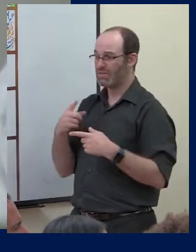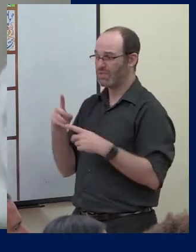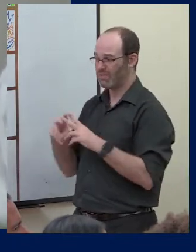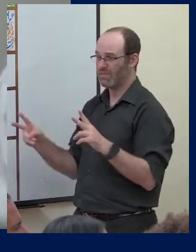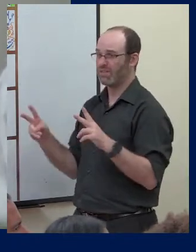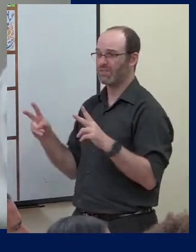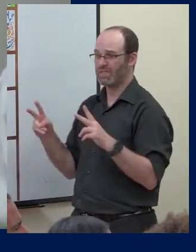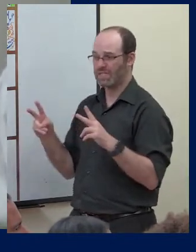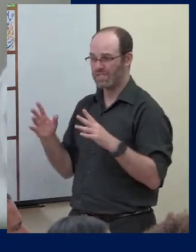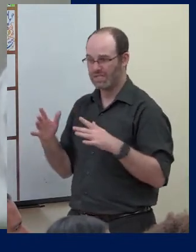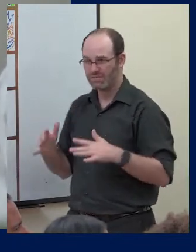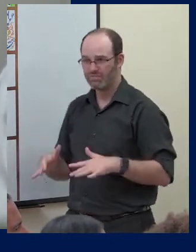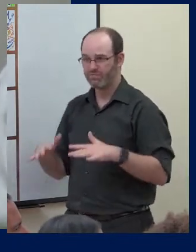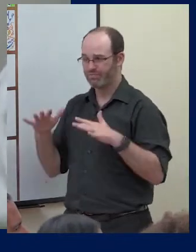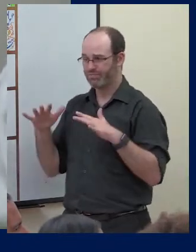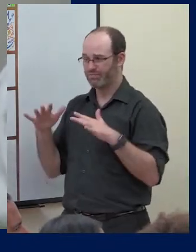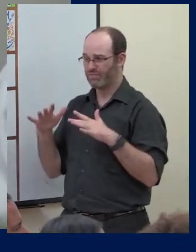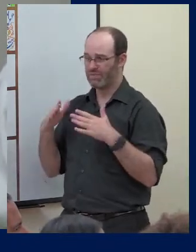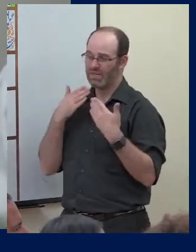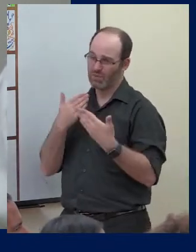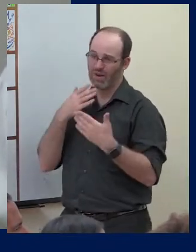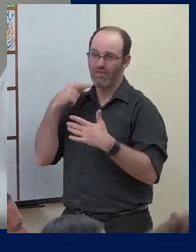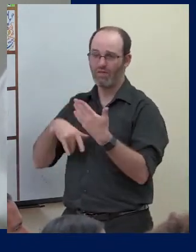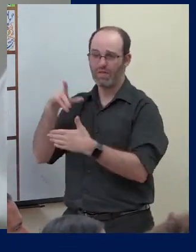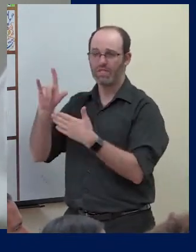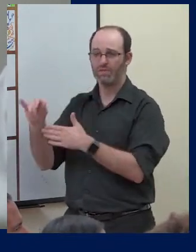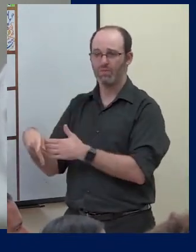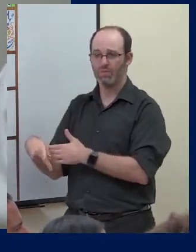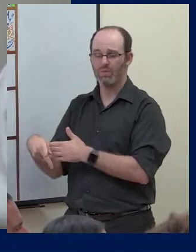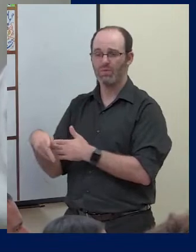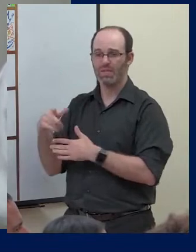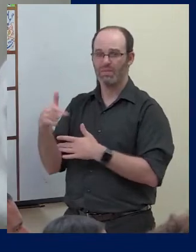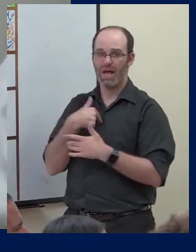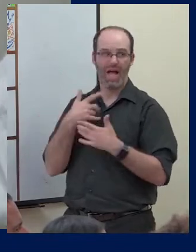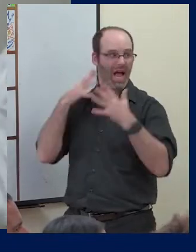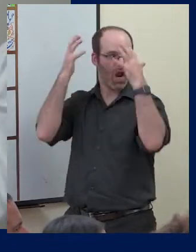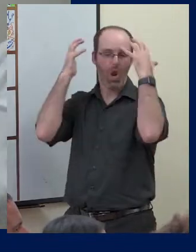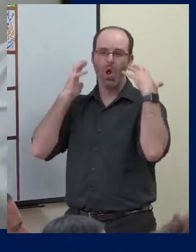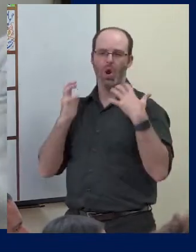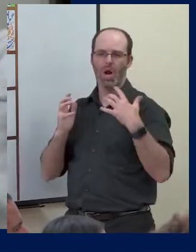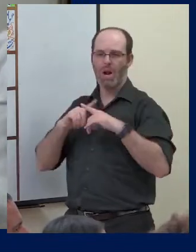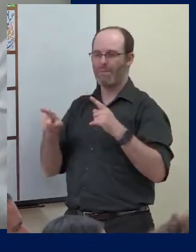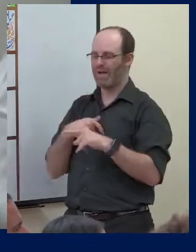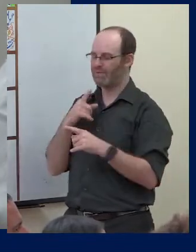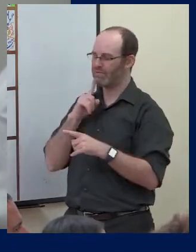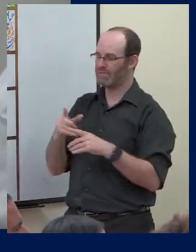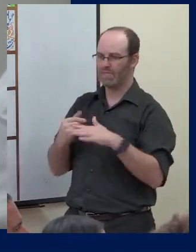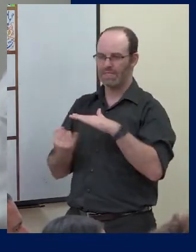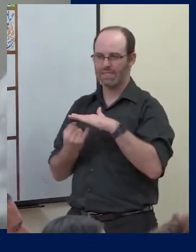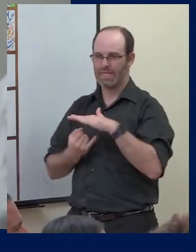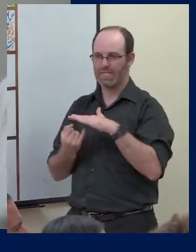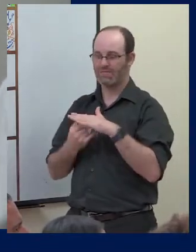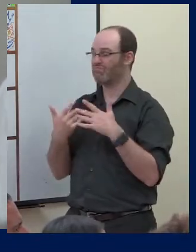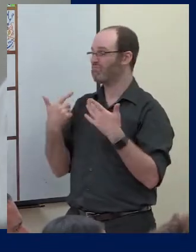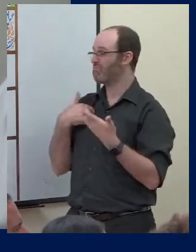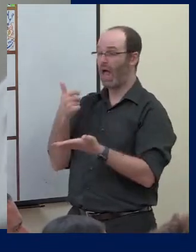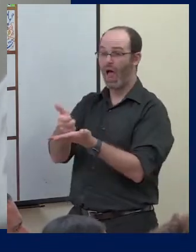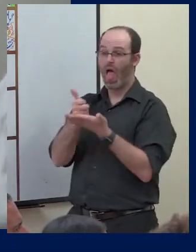I had longer hair, but I was also very isolated and I did not want help from anybody.